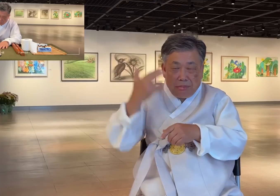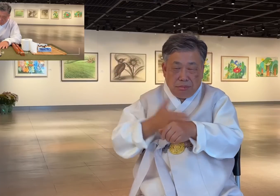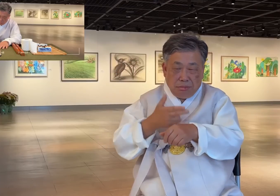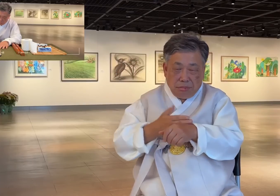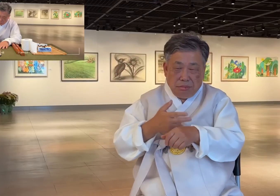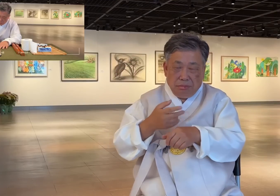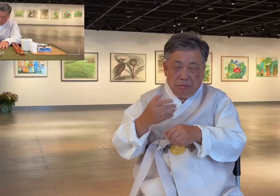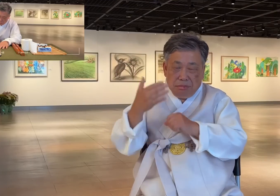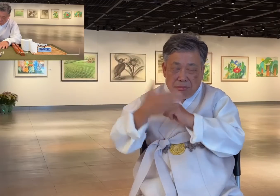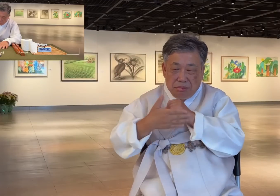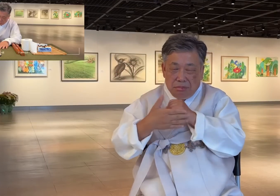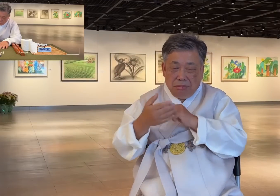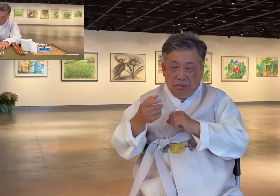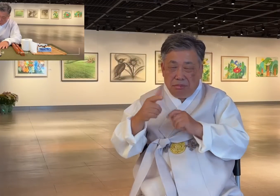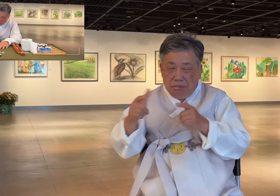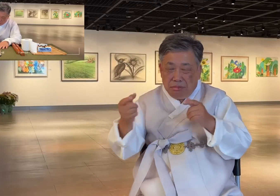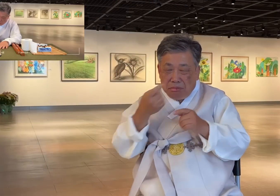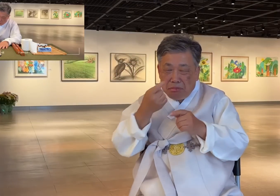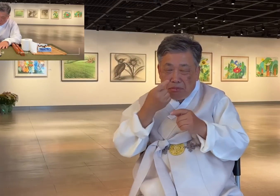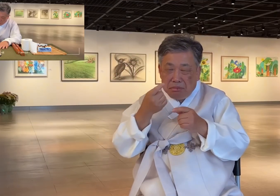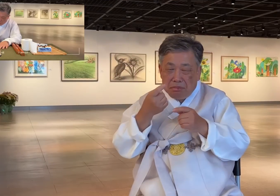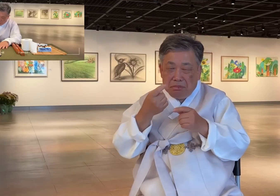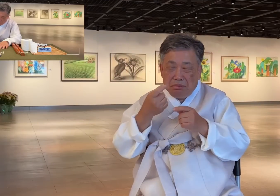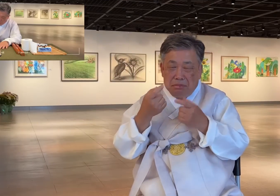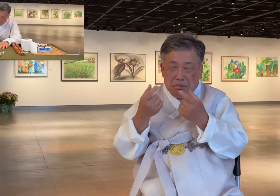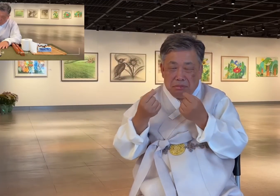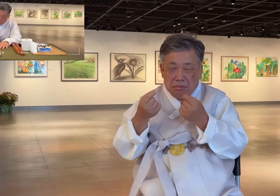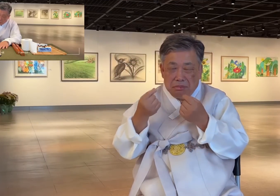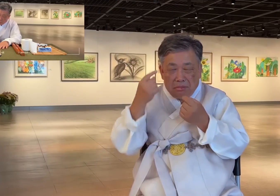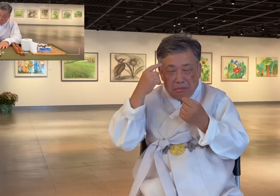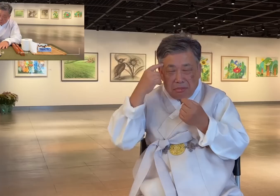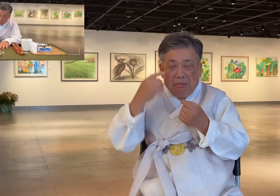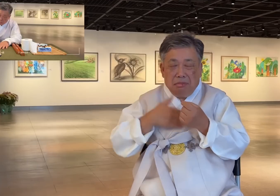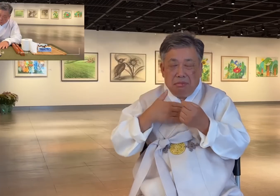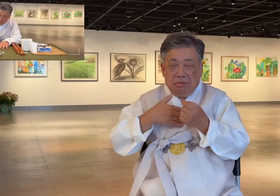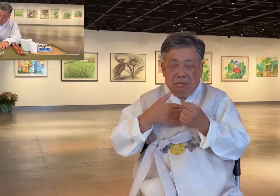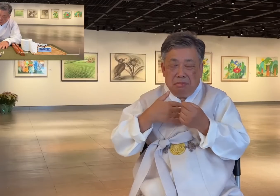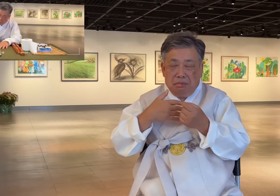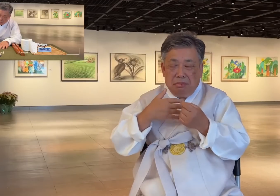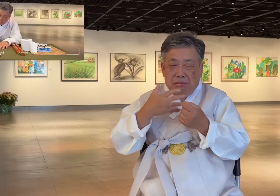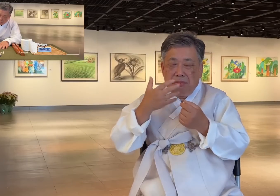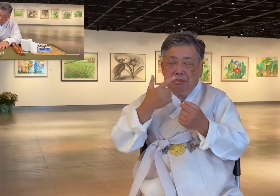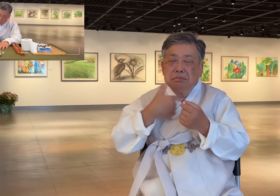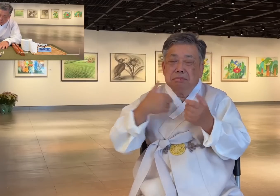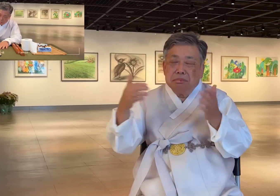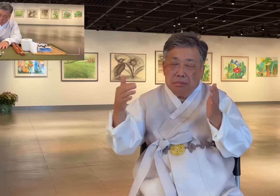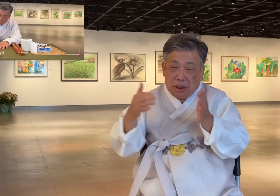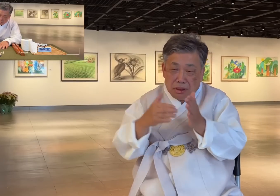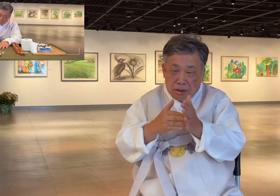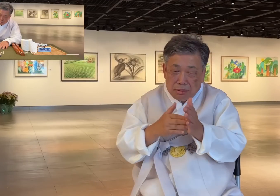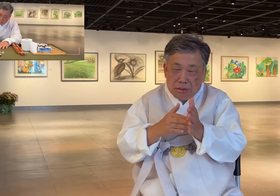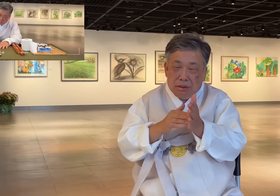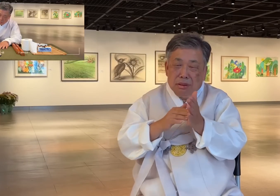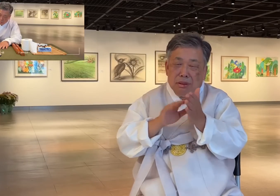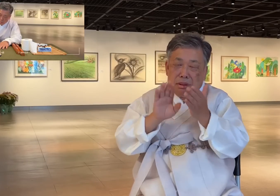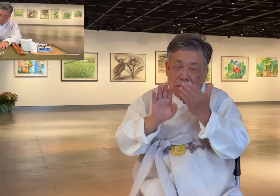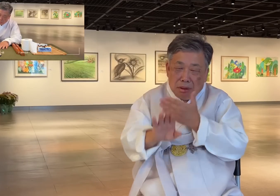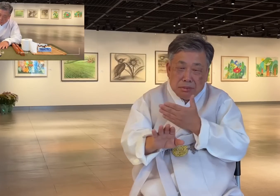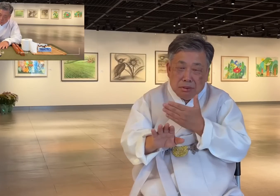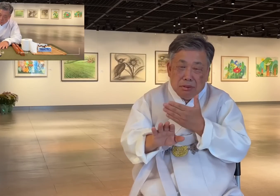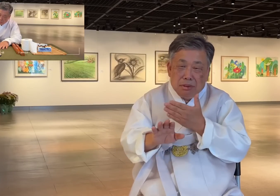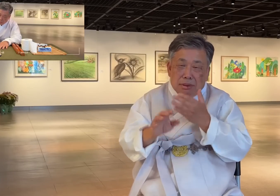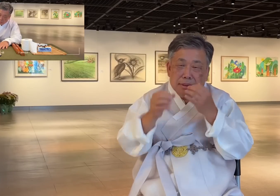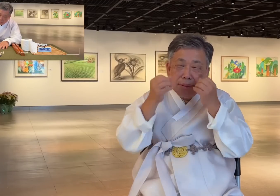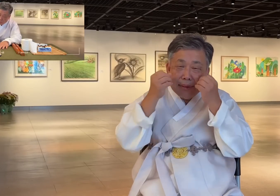I was strongly inspired by recalling what I had learned in the past and